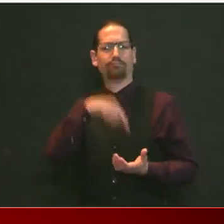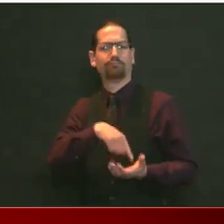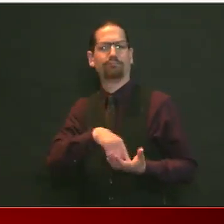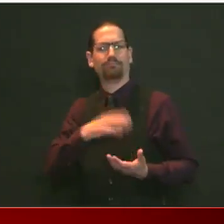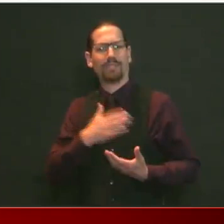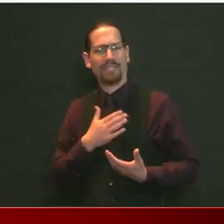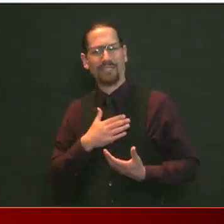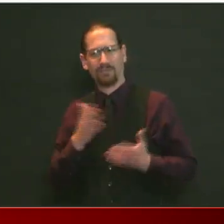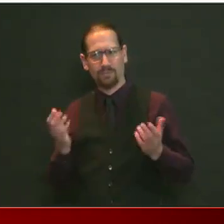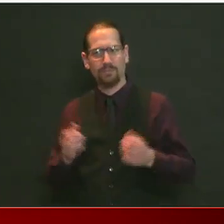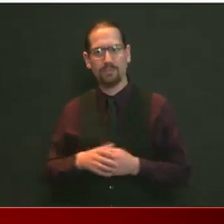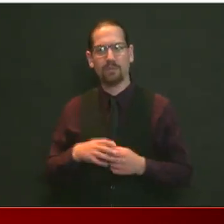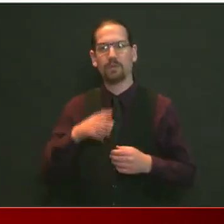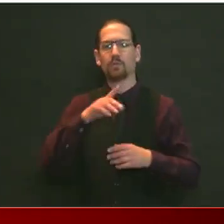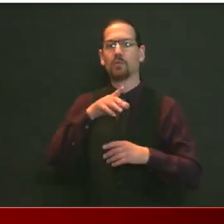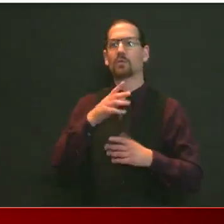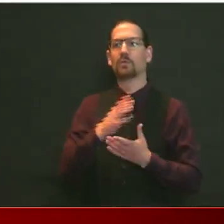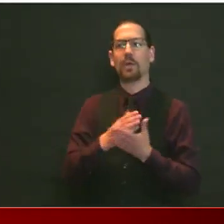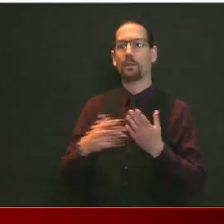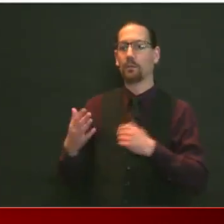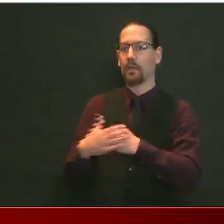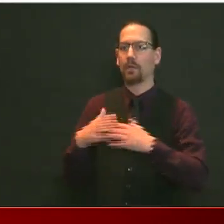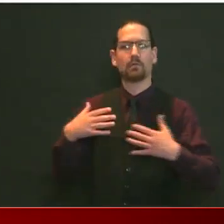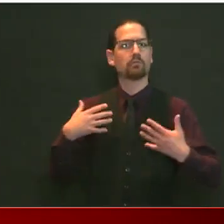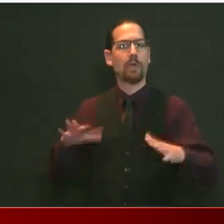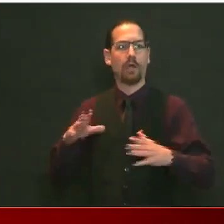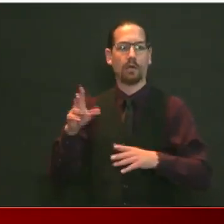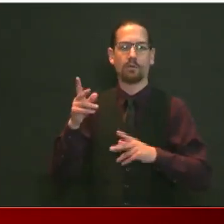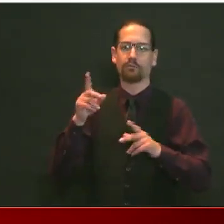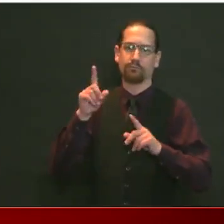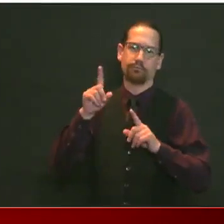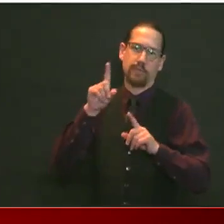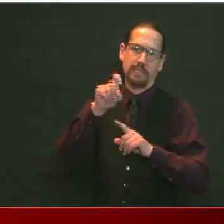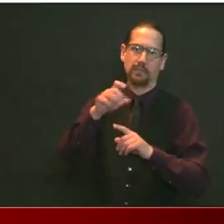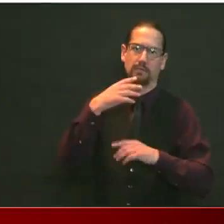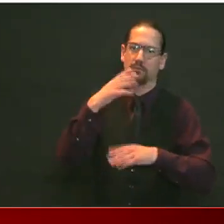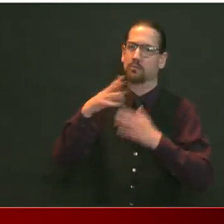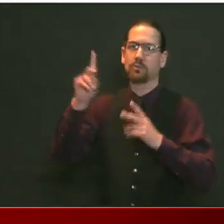OF MY CONFIDENCE LEVEL. CAN YOU BRIEFLY THEN, AGAIN, I GOT A TEXT FIRST THING